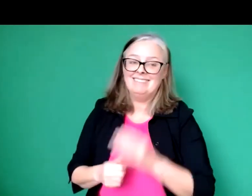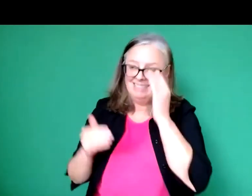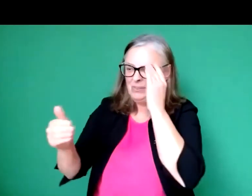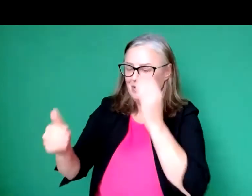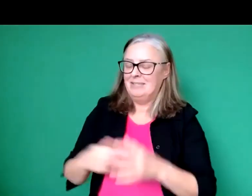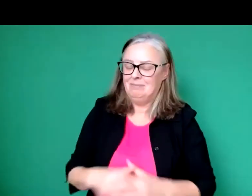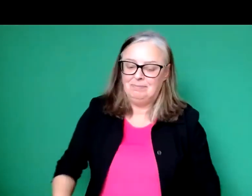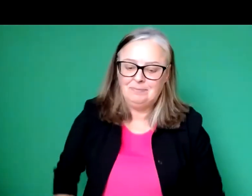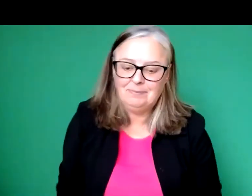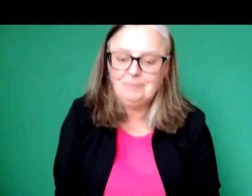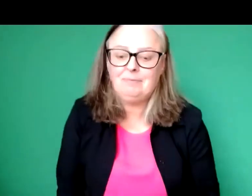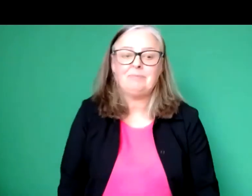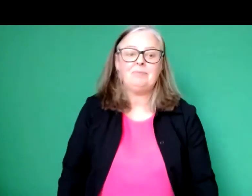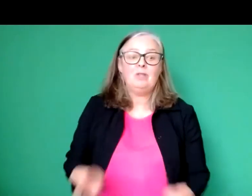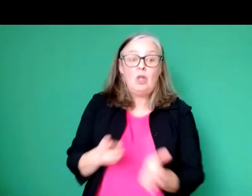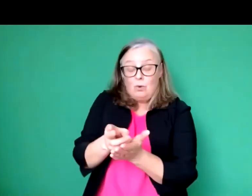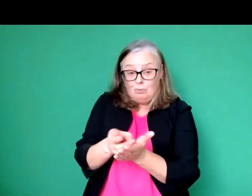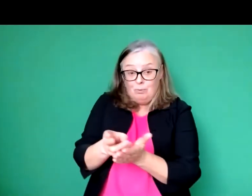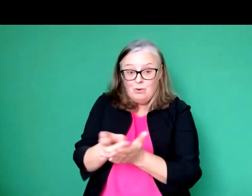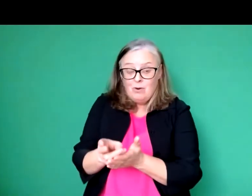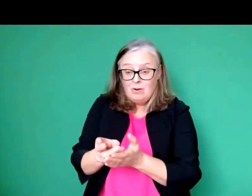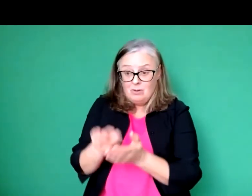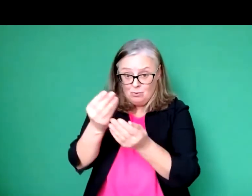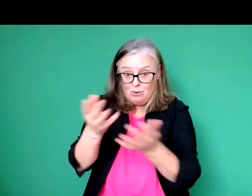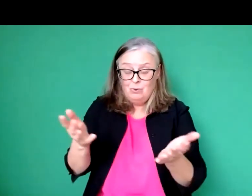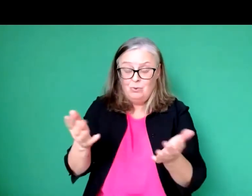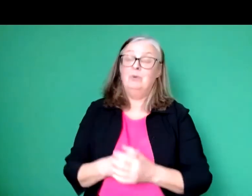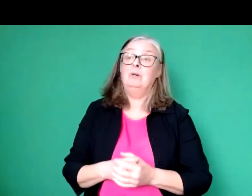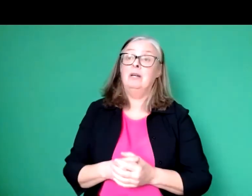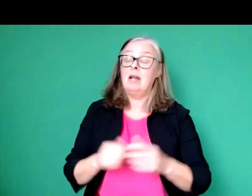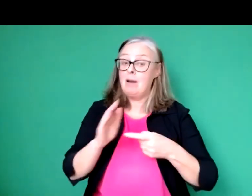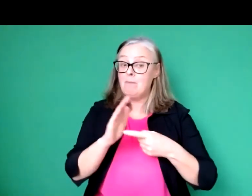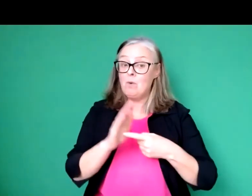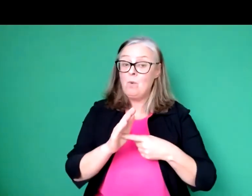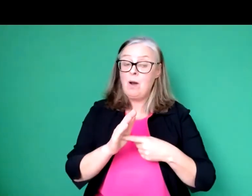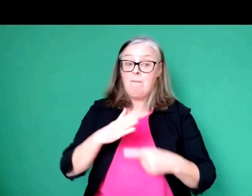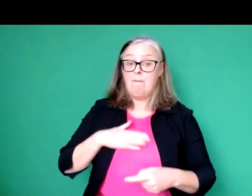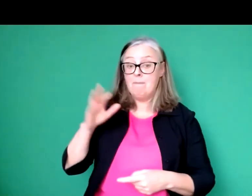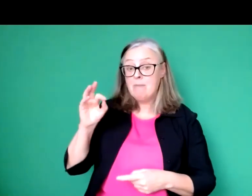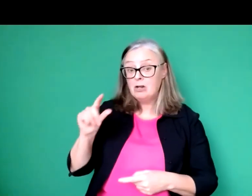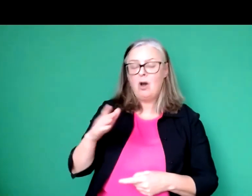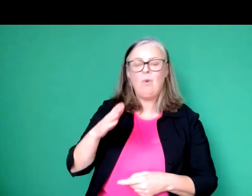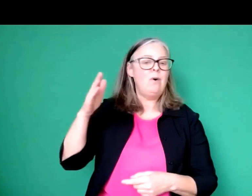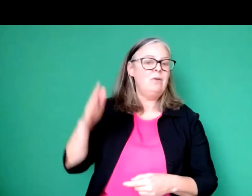to be perfectly honest with you number one it would never happen with my dog but number two